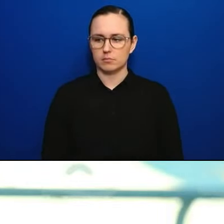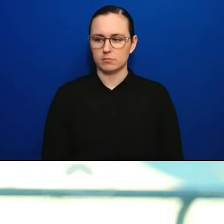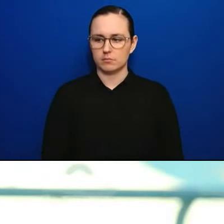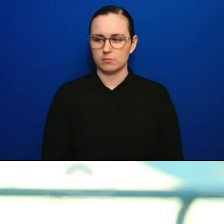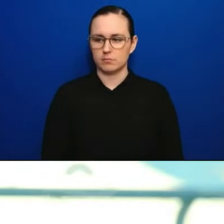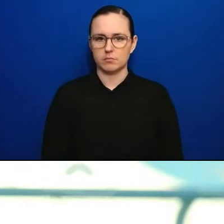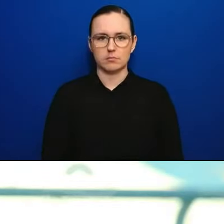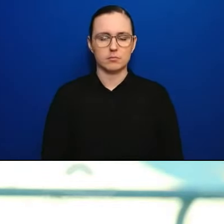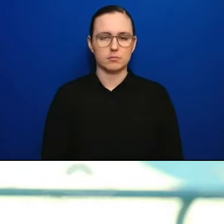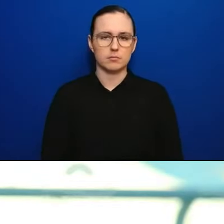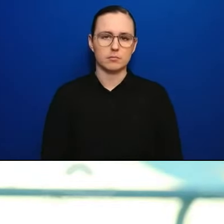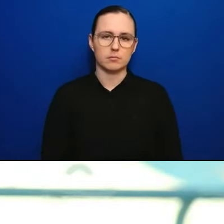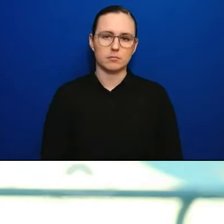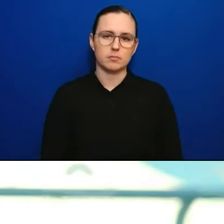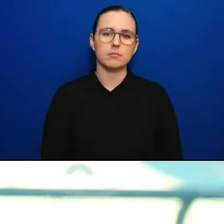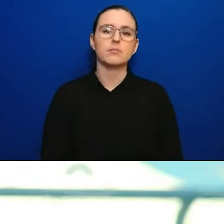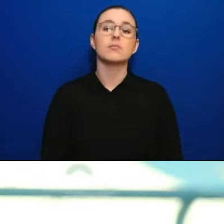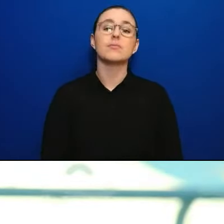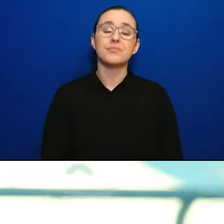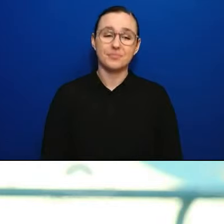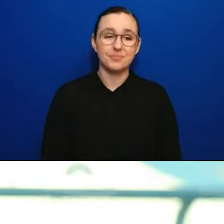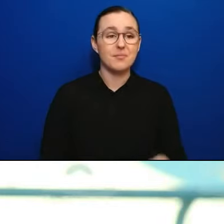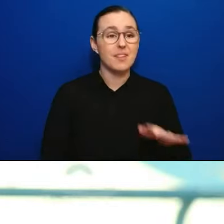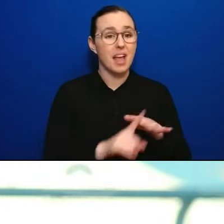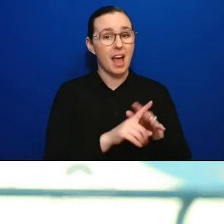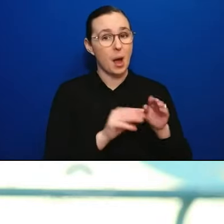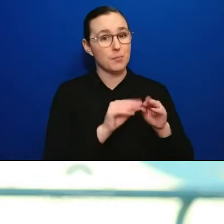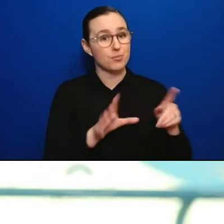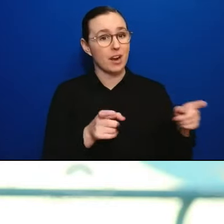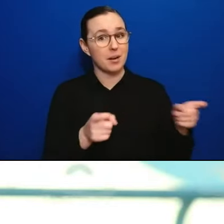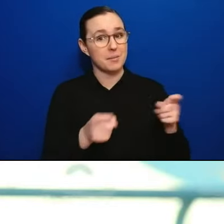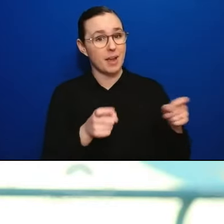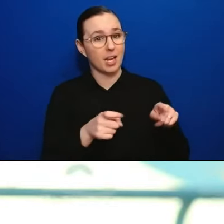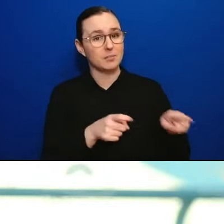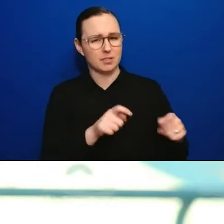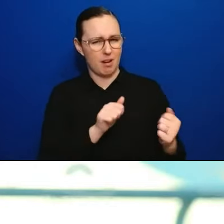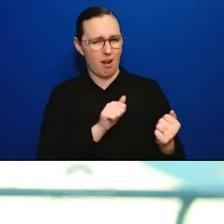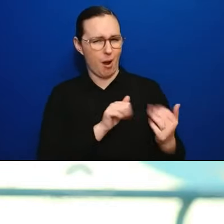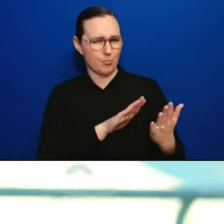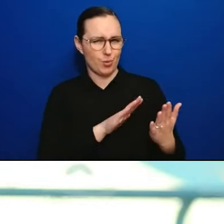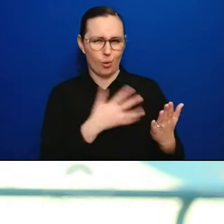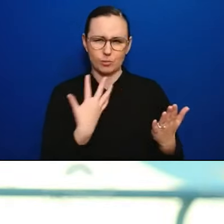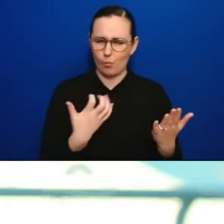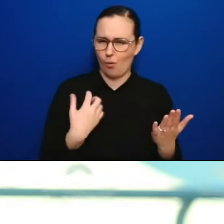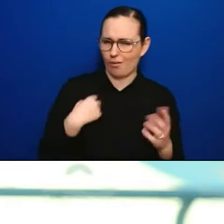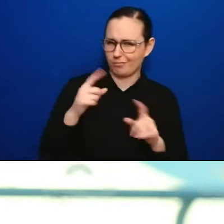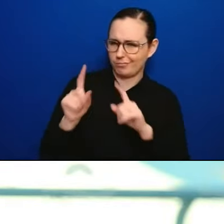Sun please go ahead. Thank you, I want to talk about the changes to how you